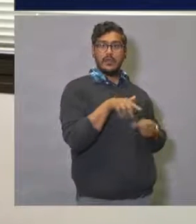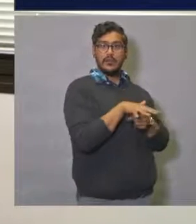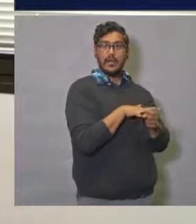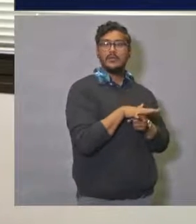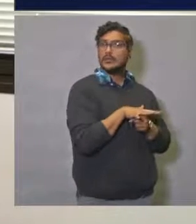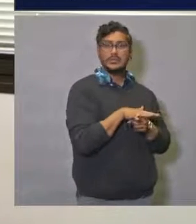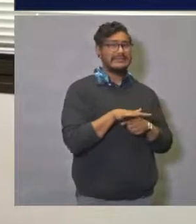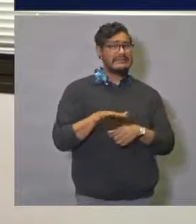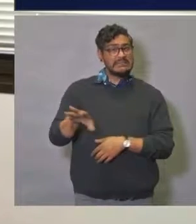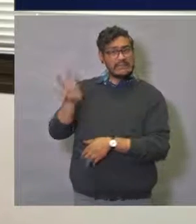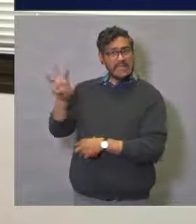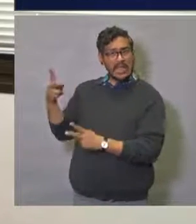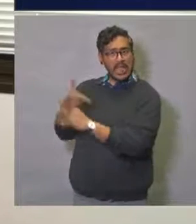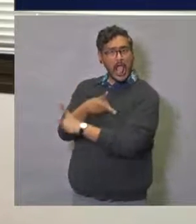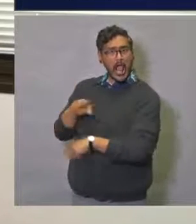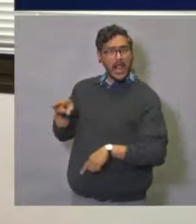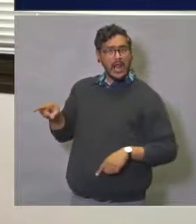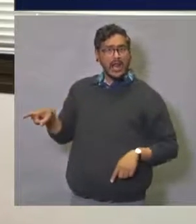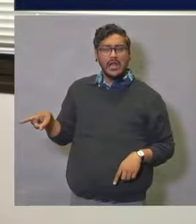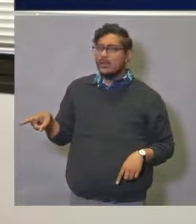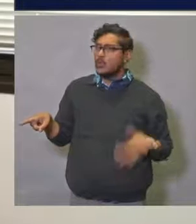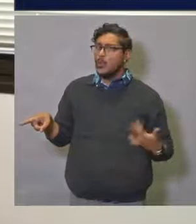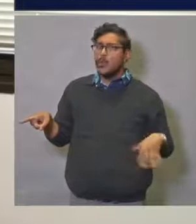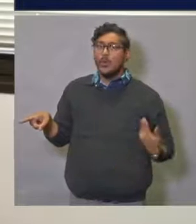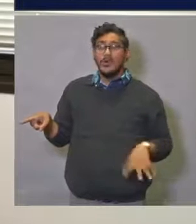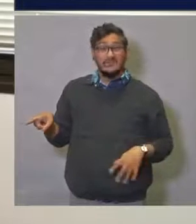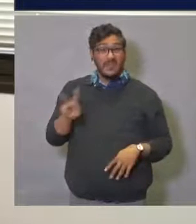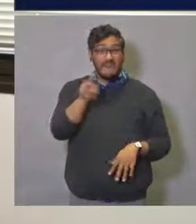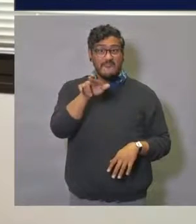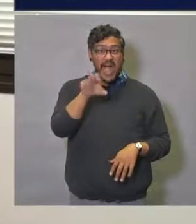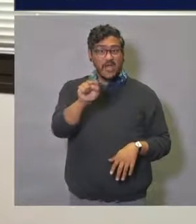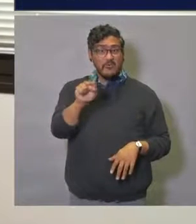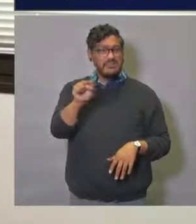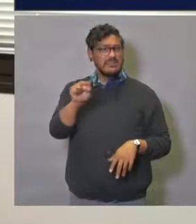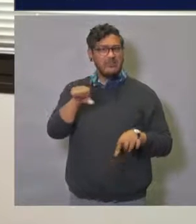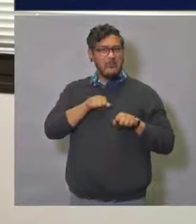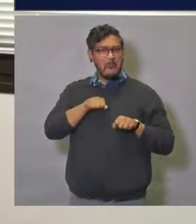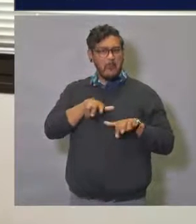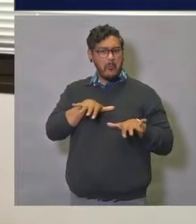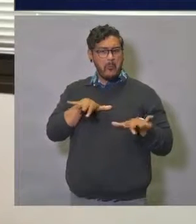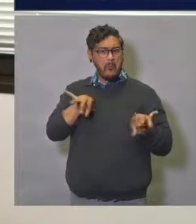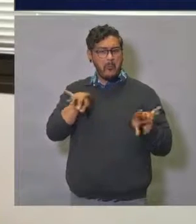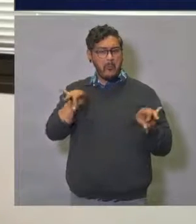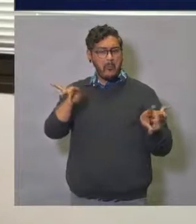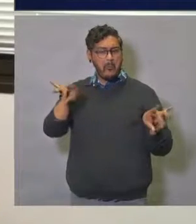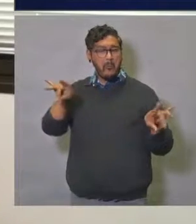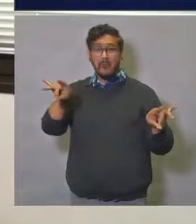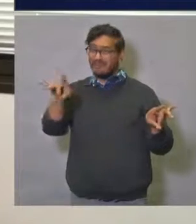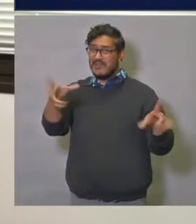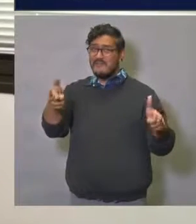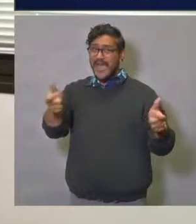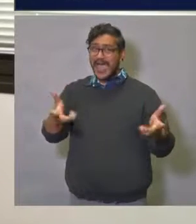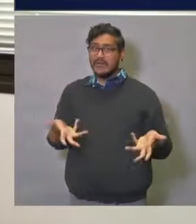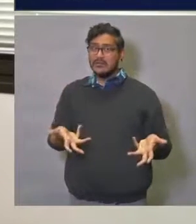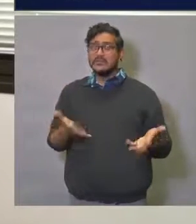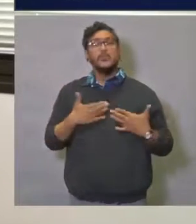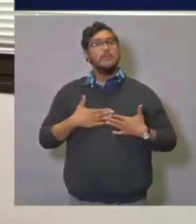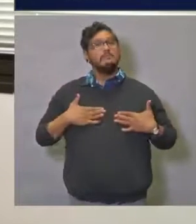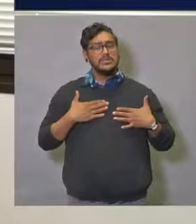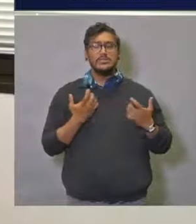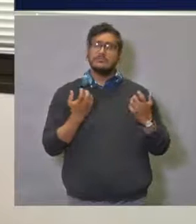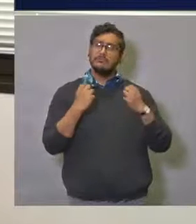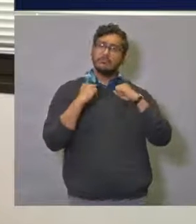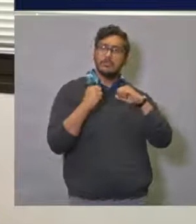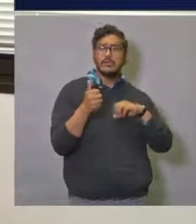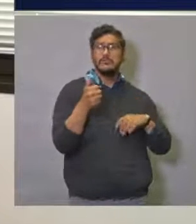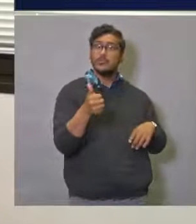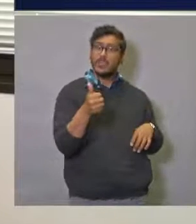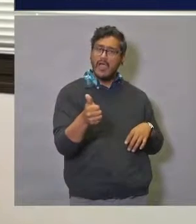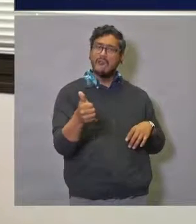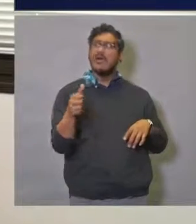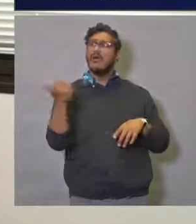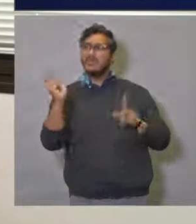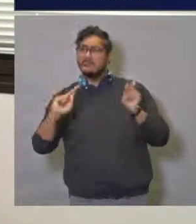PRUEBA DEL 9%, ESTO ES SEIS